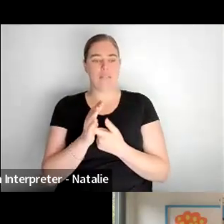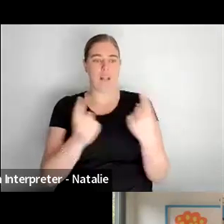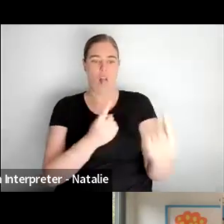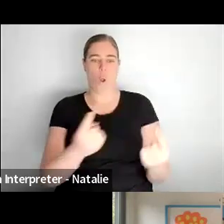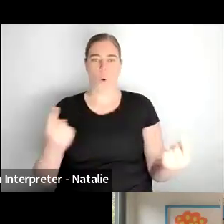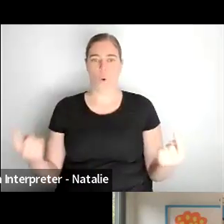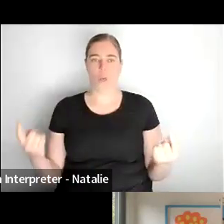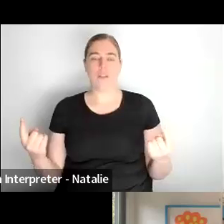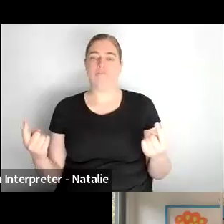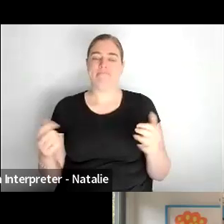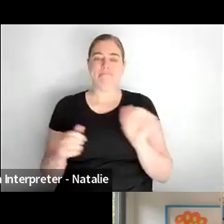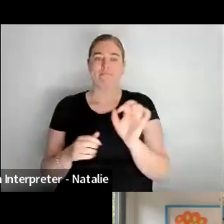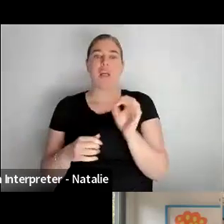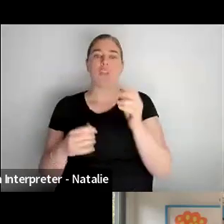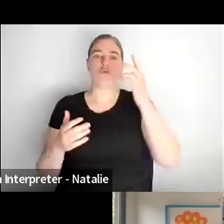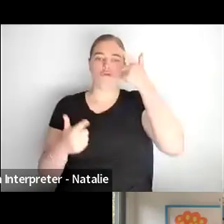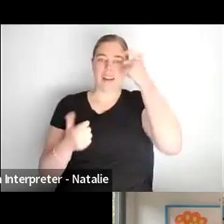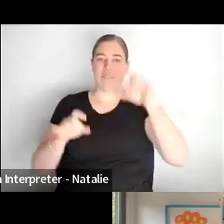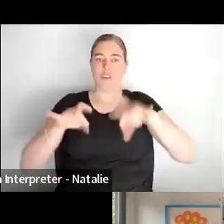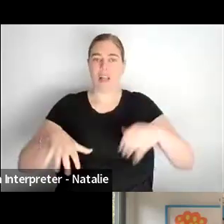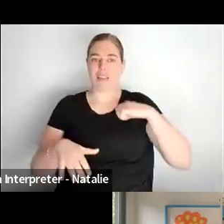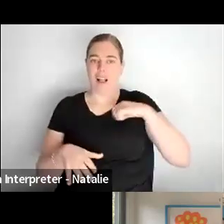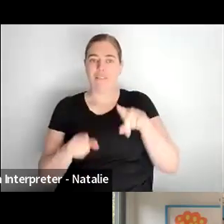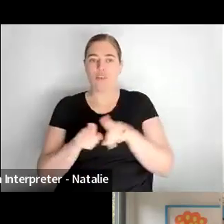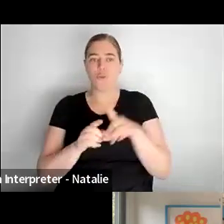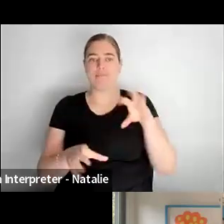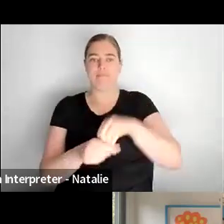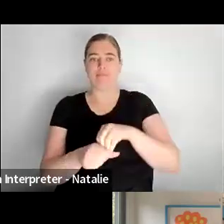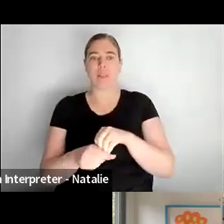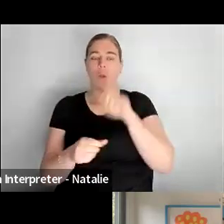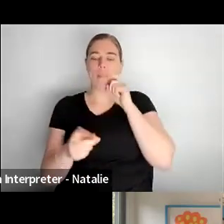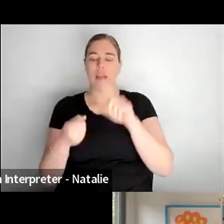different Creative Australia staff in there with you. So there is a facilitator. I do a lot of